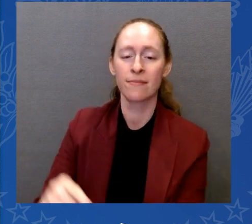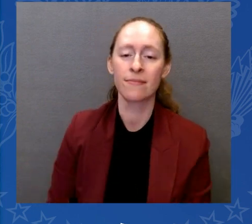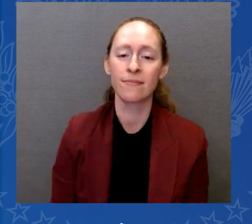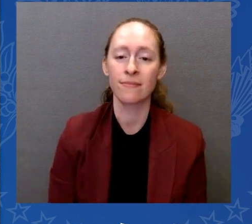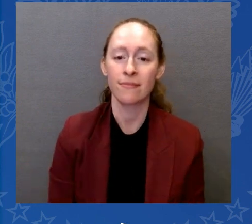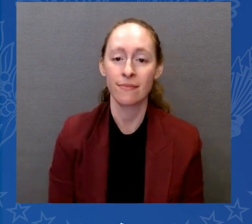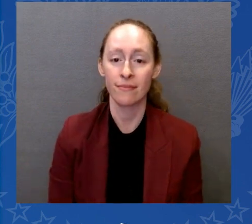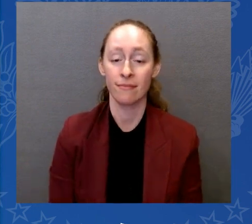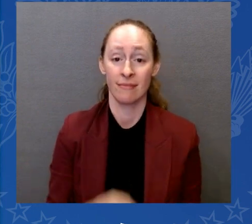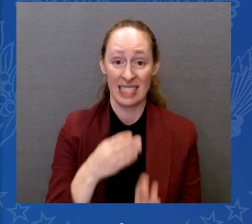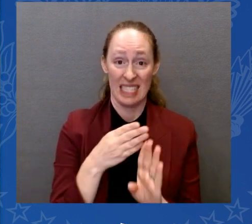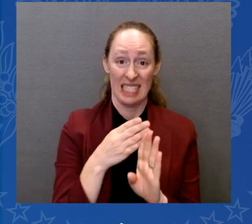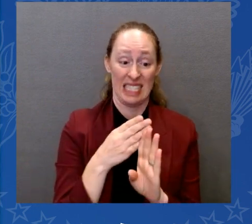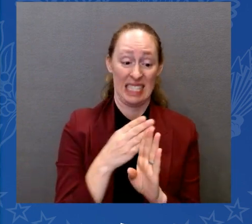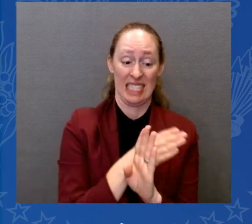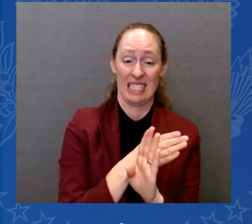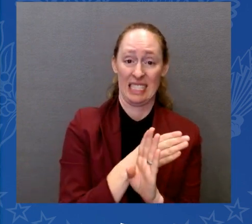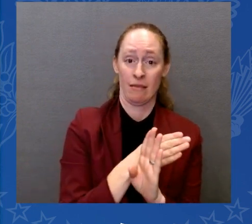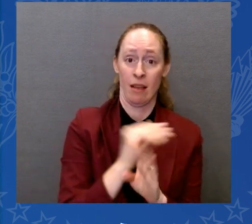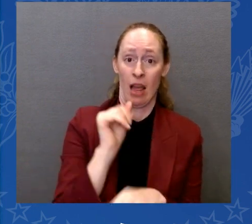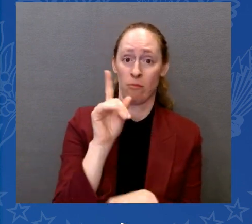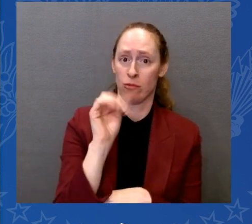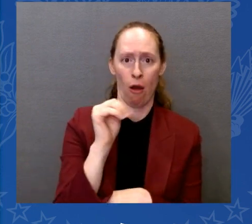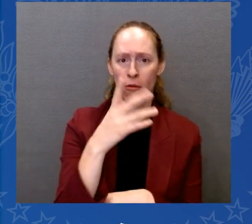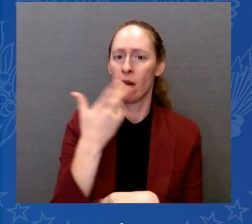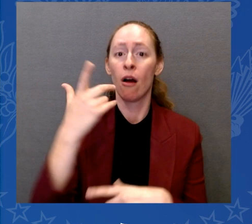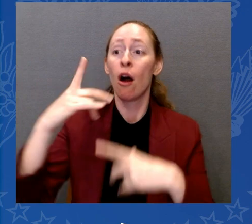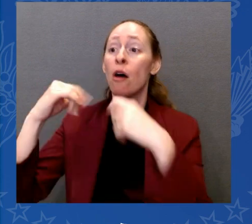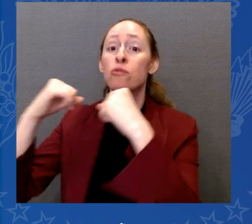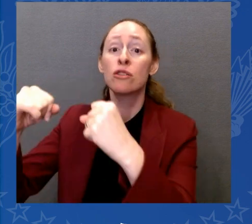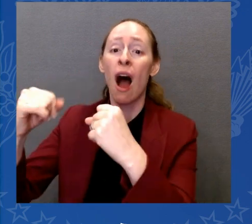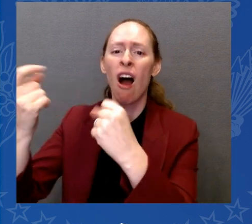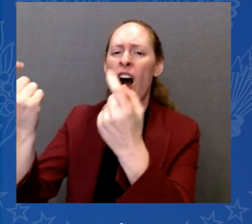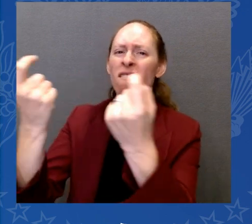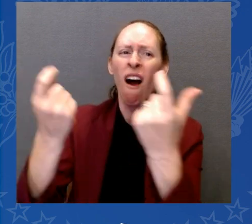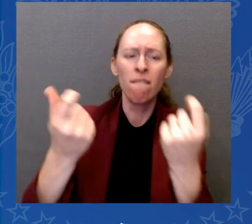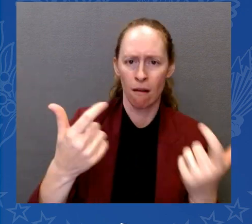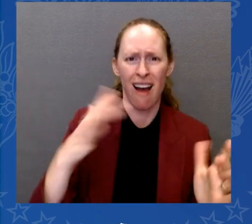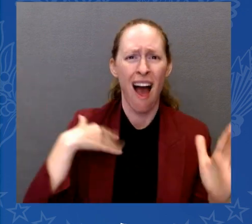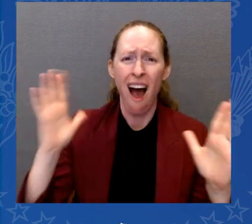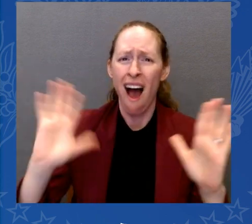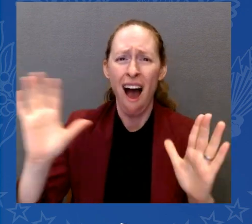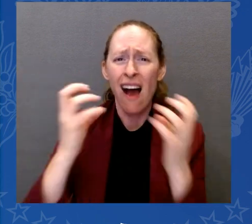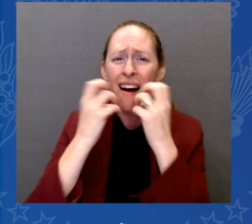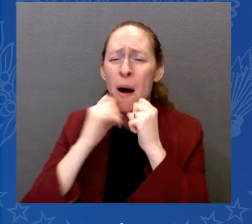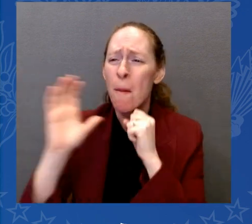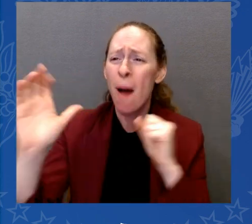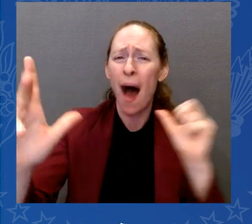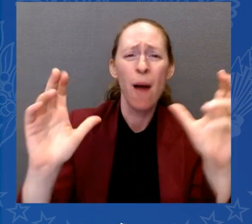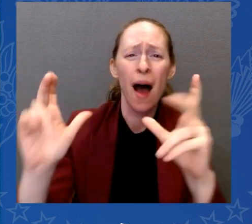to three national monuments in Utah and New England. And I signed and designated